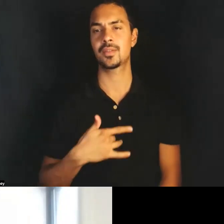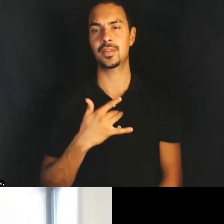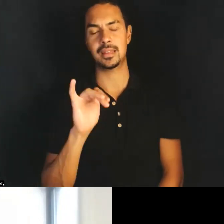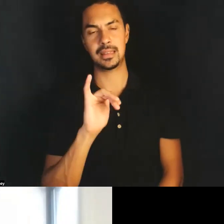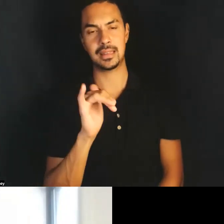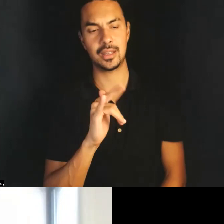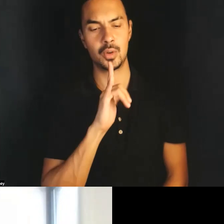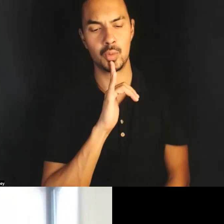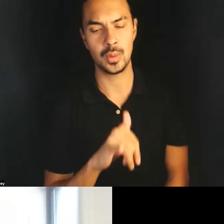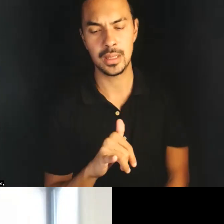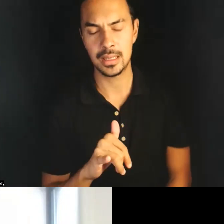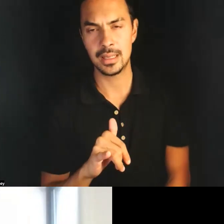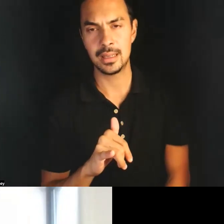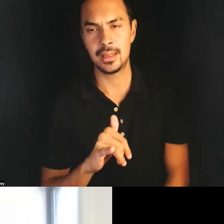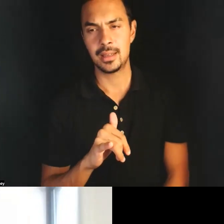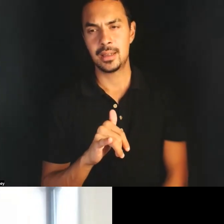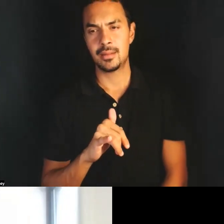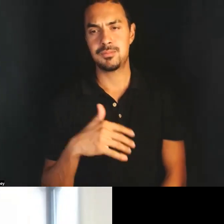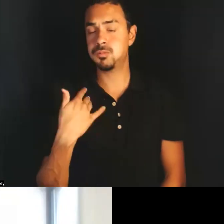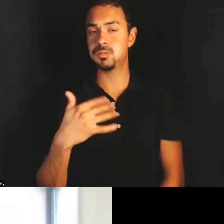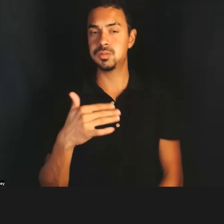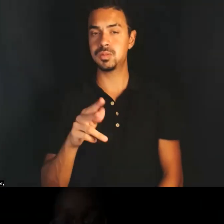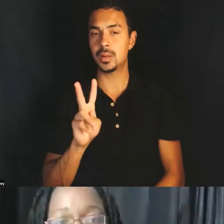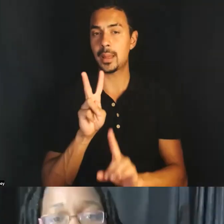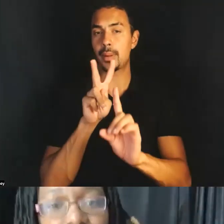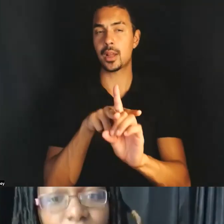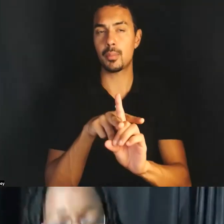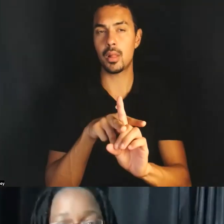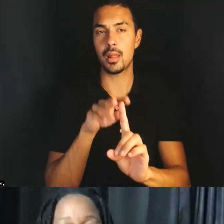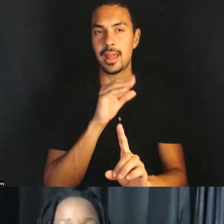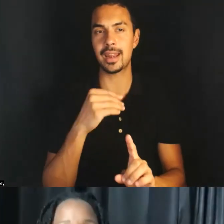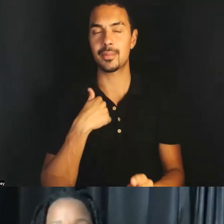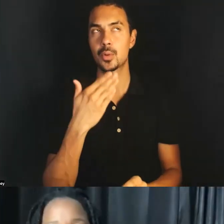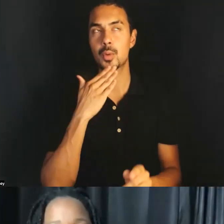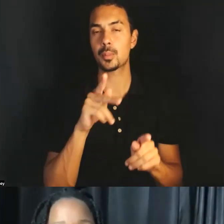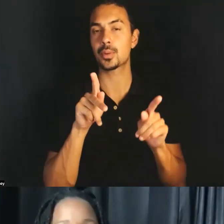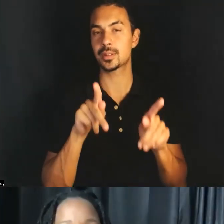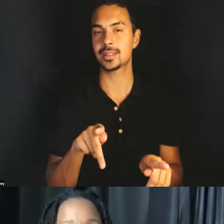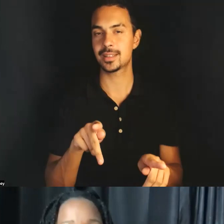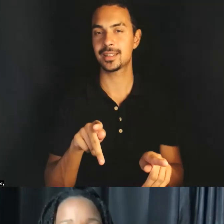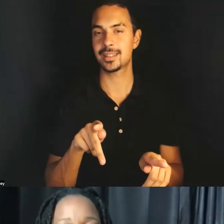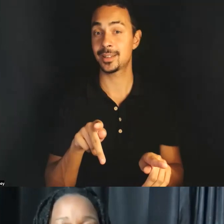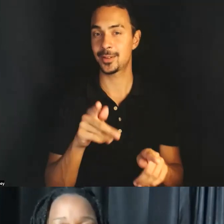Yeah, I feel like this question is quite a bookable